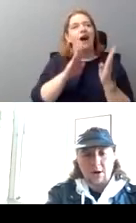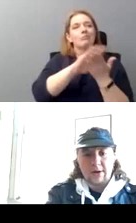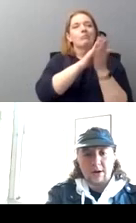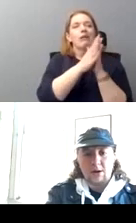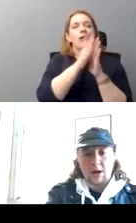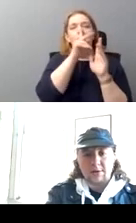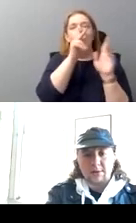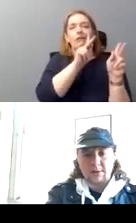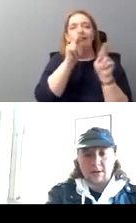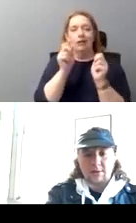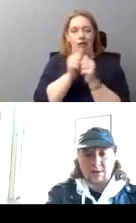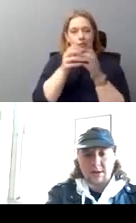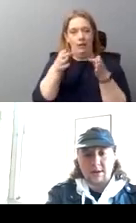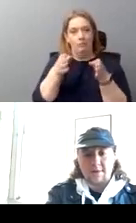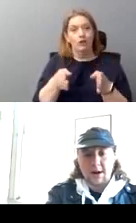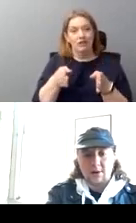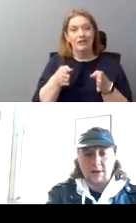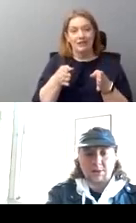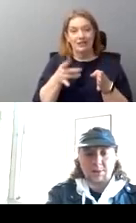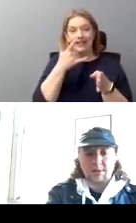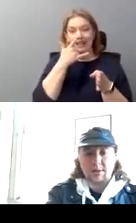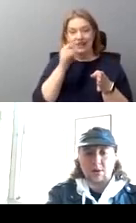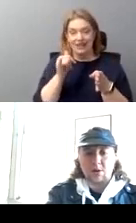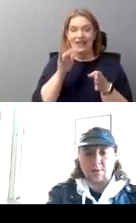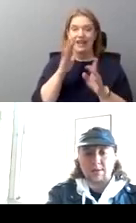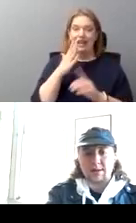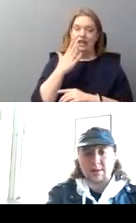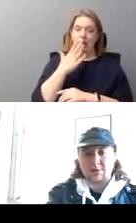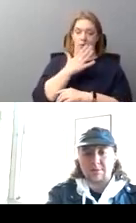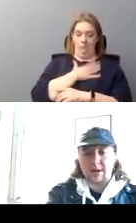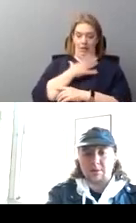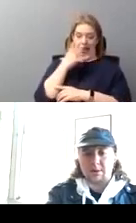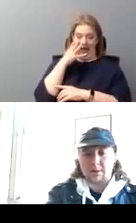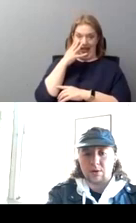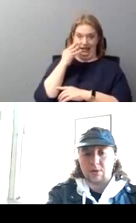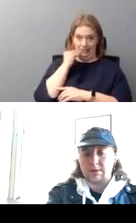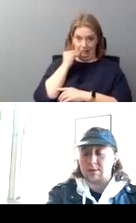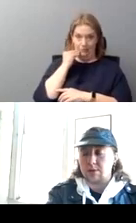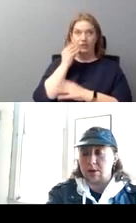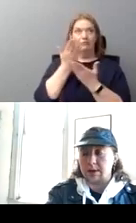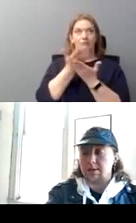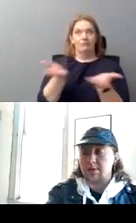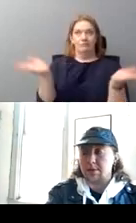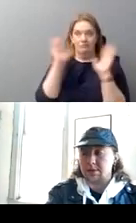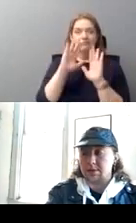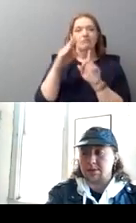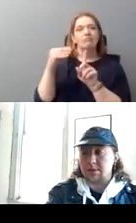Lewallen allows us to understand that violent experiencing home is the history embedded within its walls and the surroundings of the Misson District.